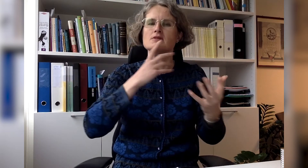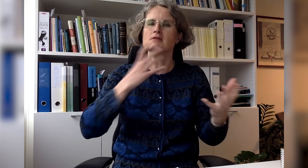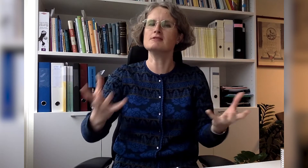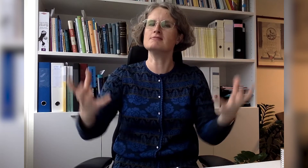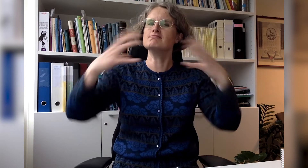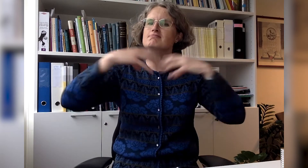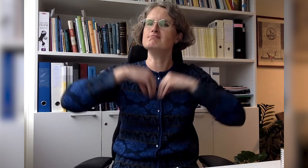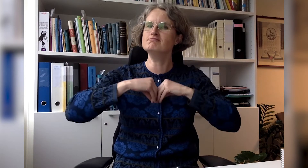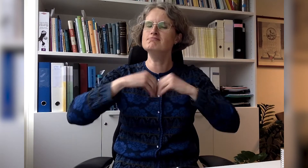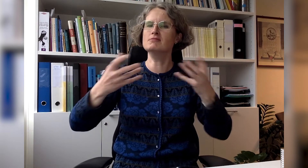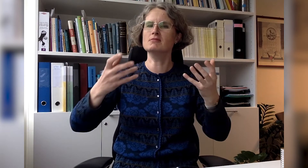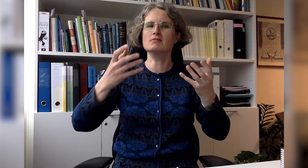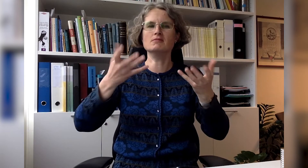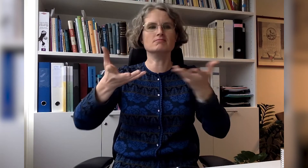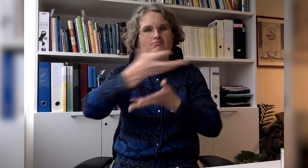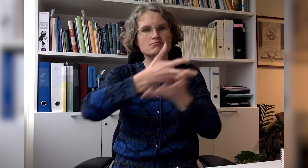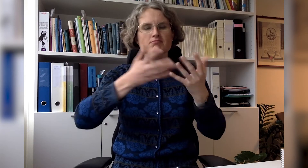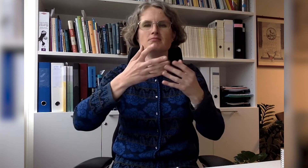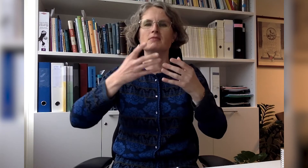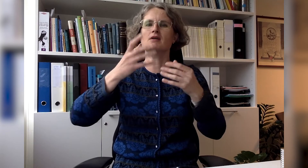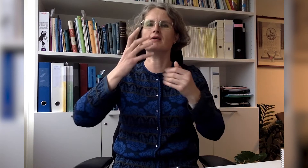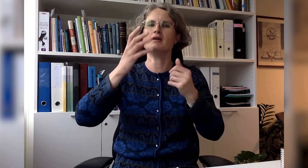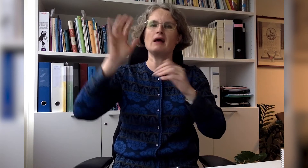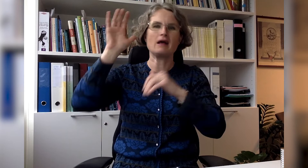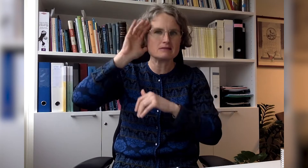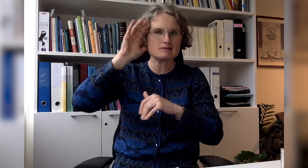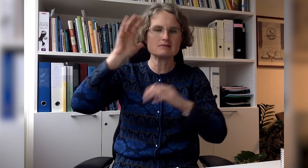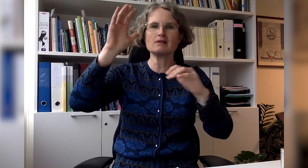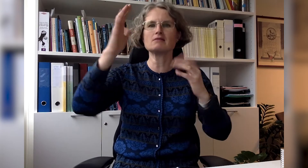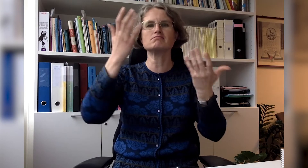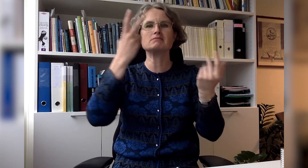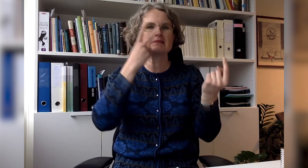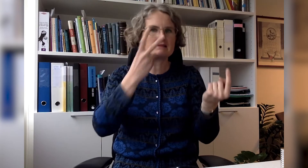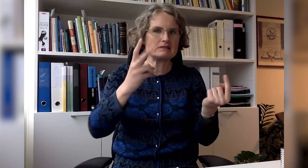Accept, communicate, listen, and observe